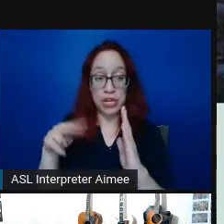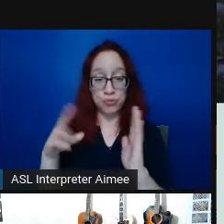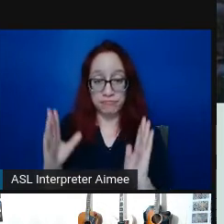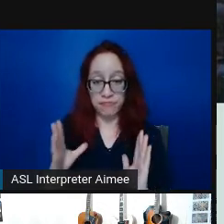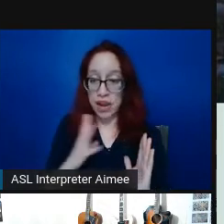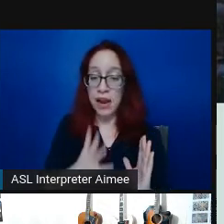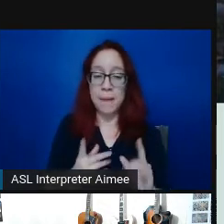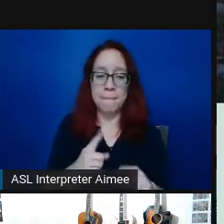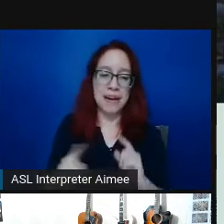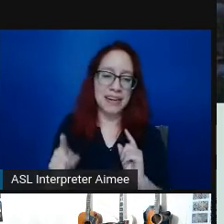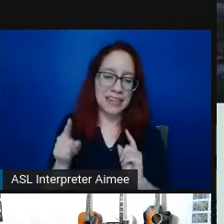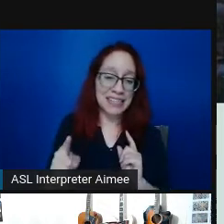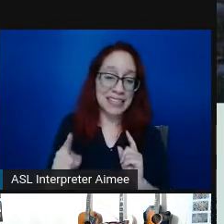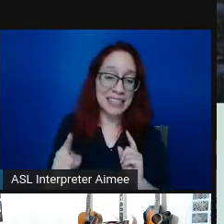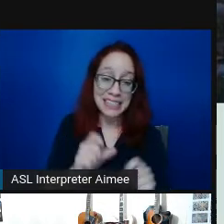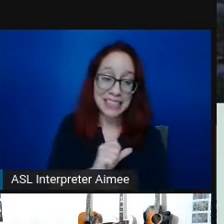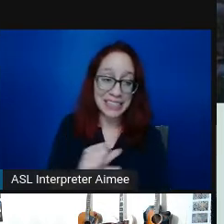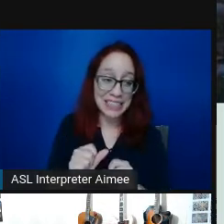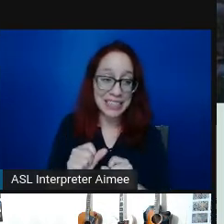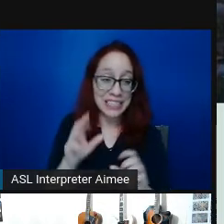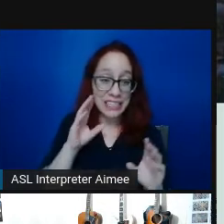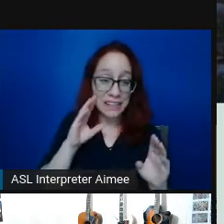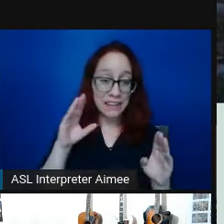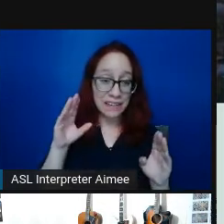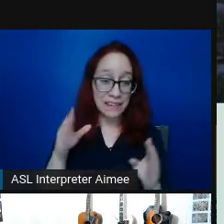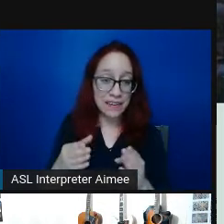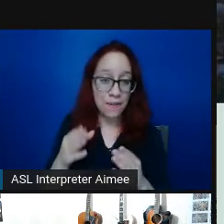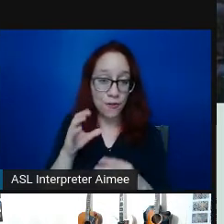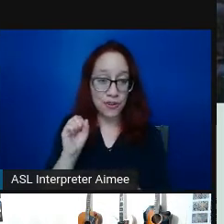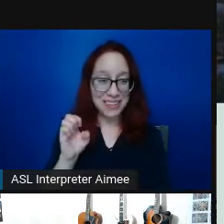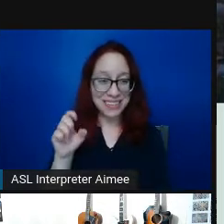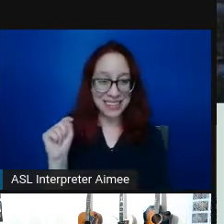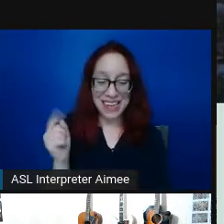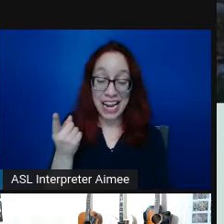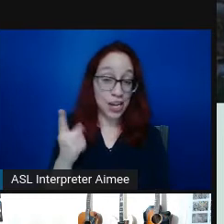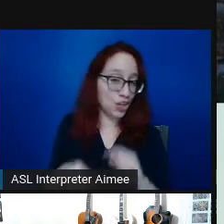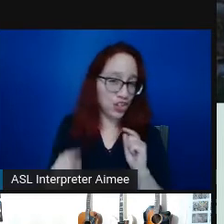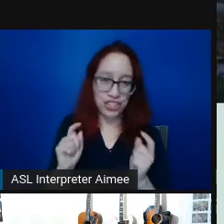The actual keyboard focus that's set on this and I couldn't change this is very subtle.